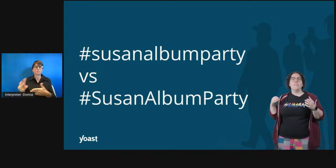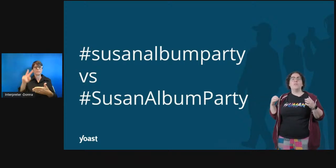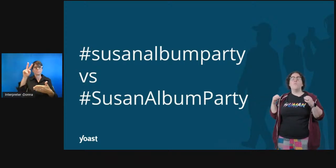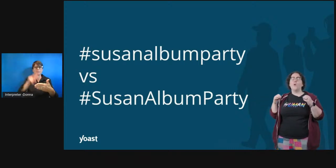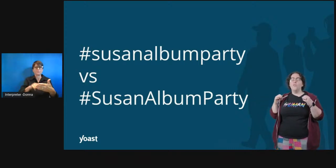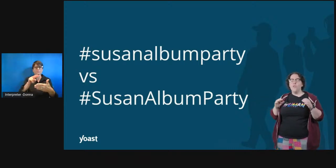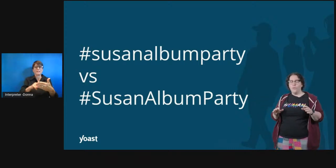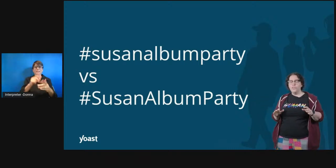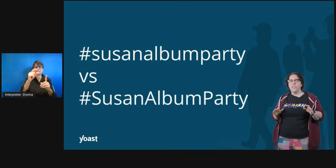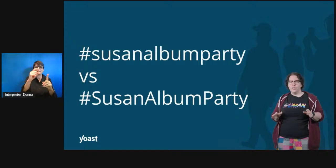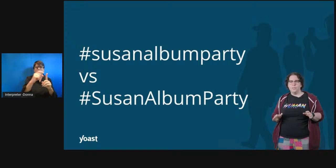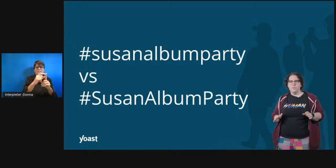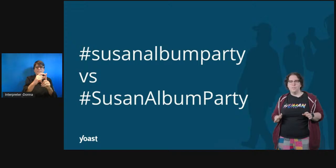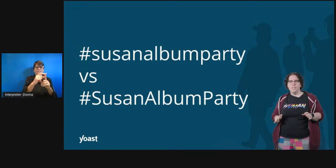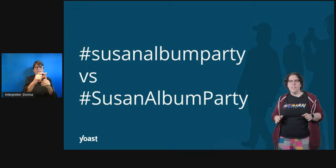as singular words as opposed to